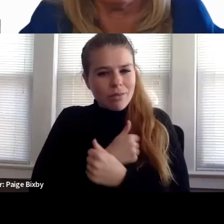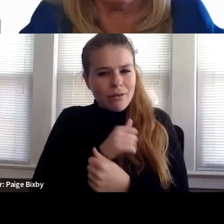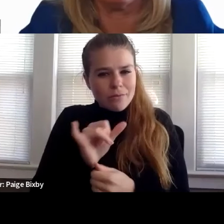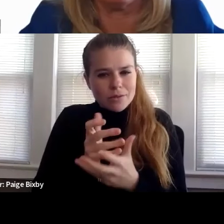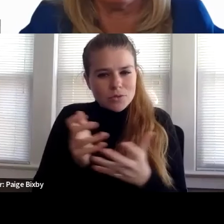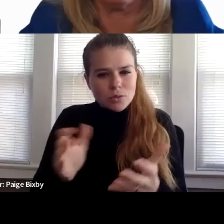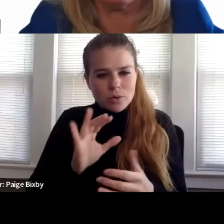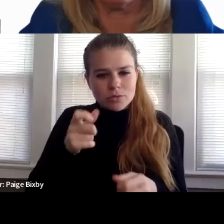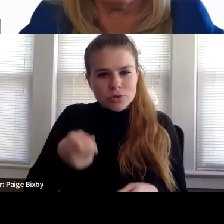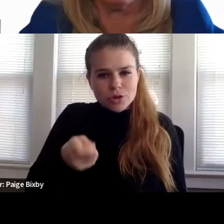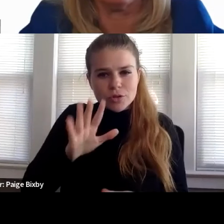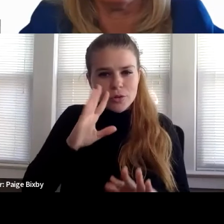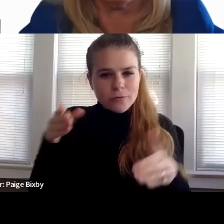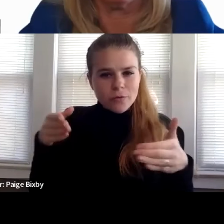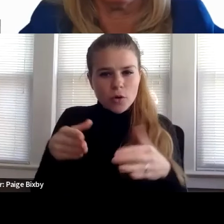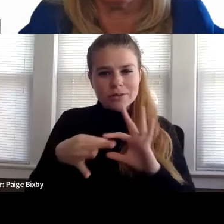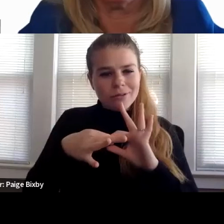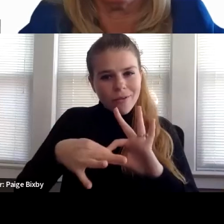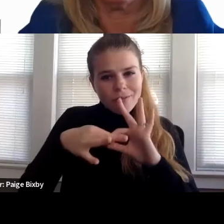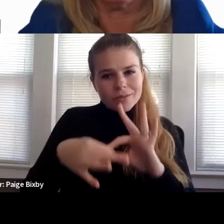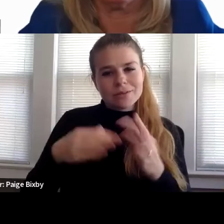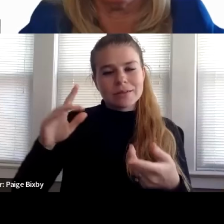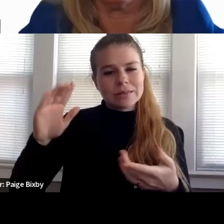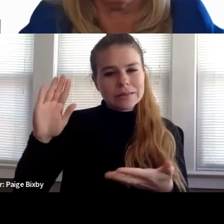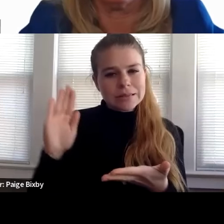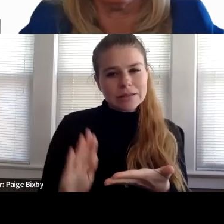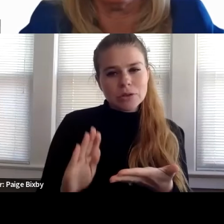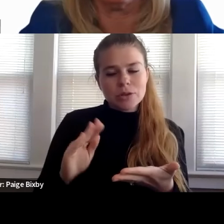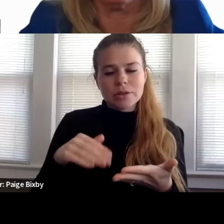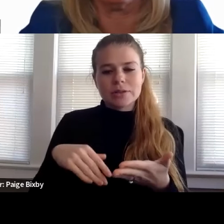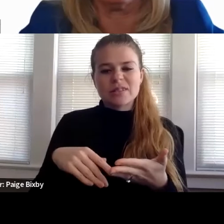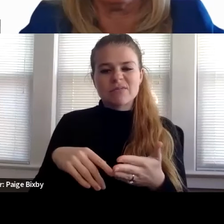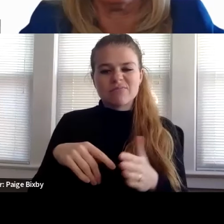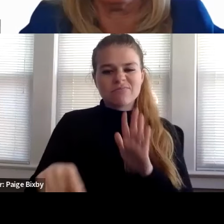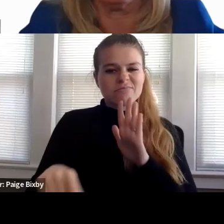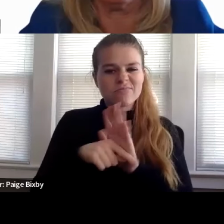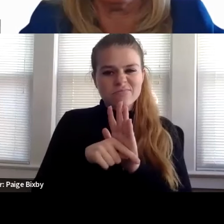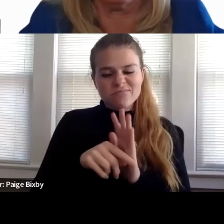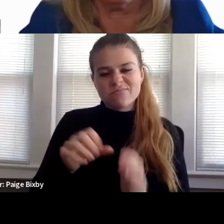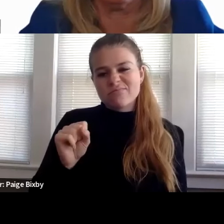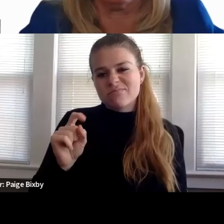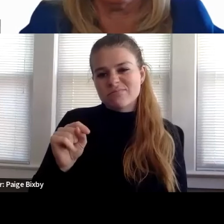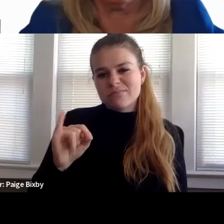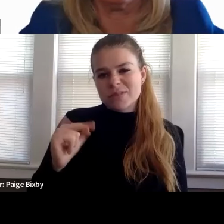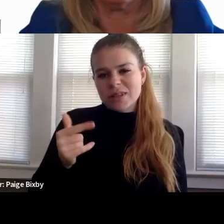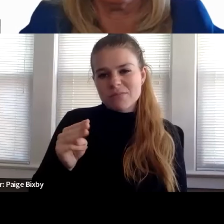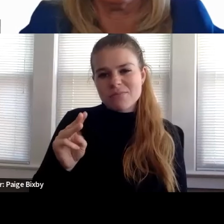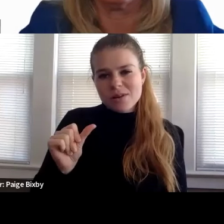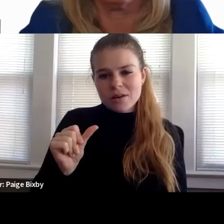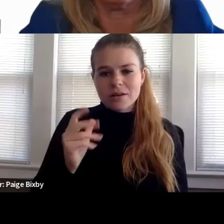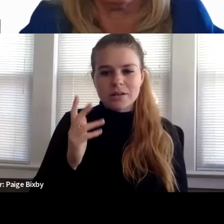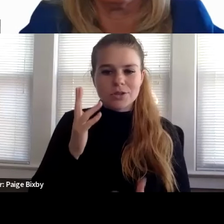your focus on decreasing the stigma and shame that our families often feel